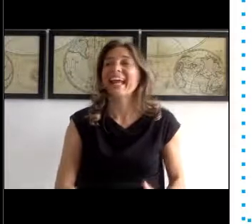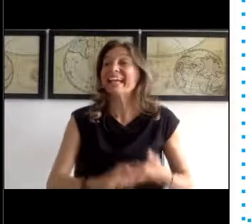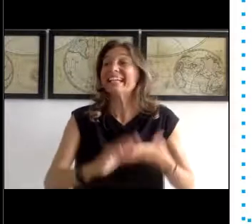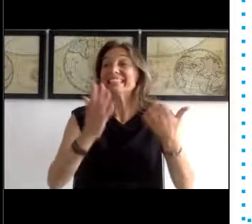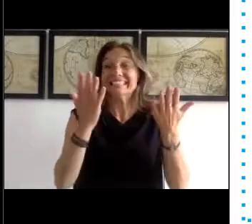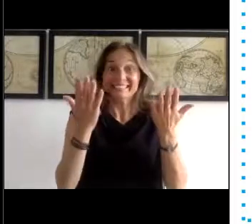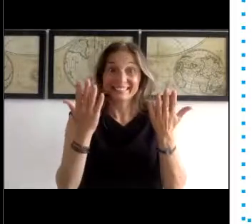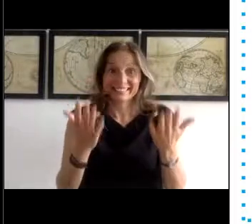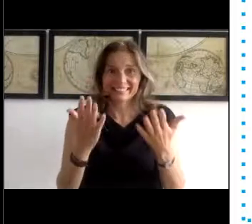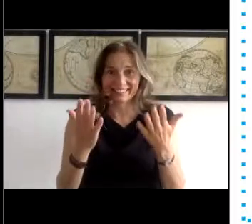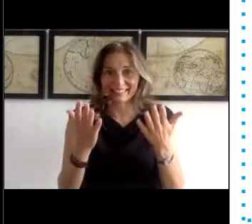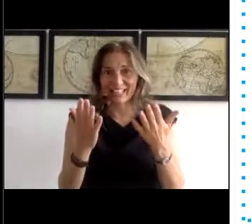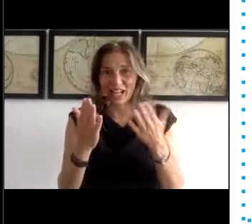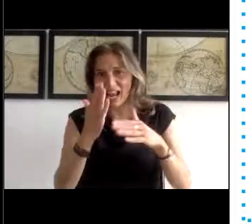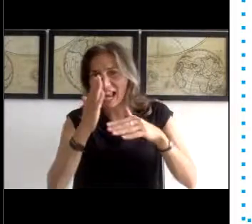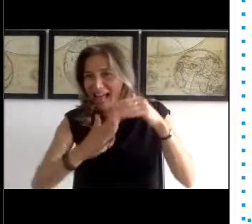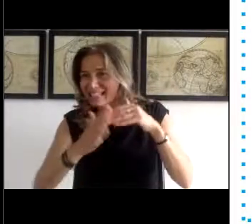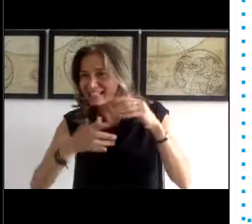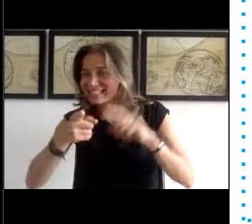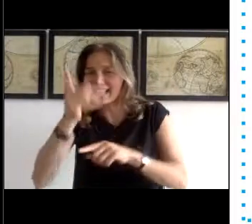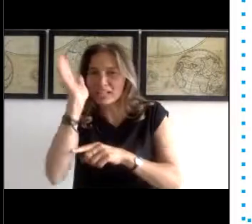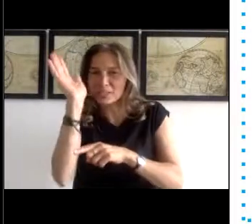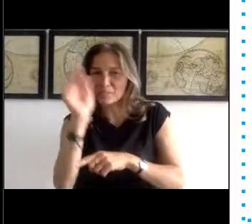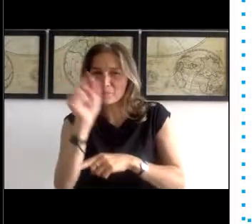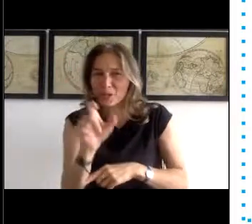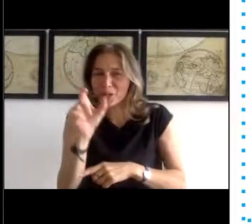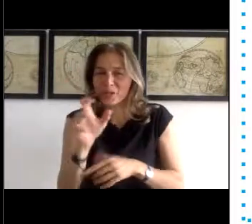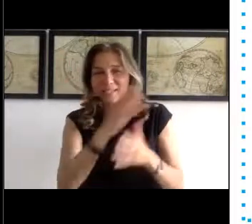On a more positive note. We have also found